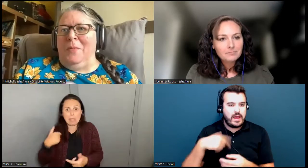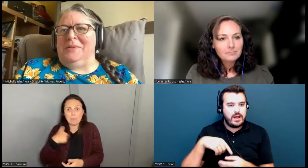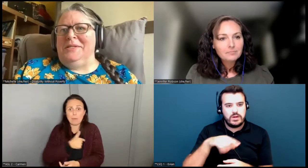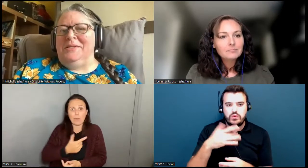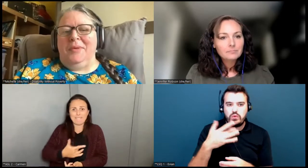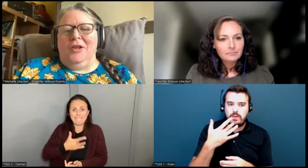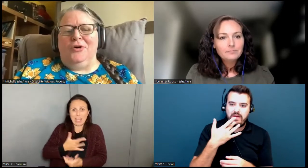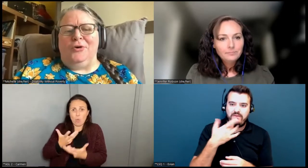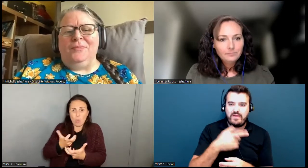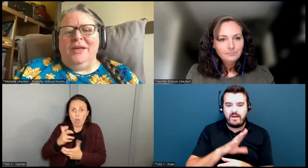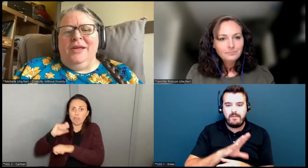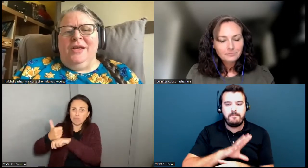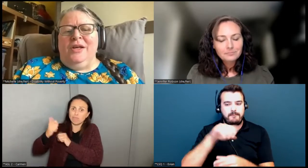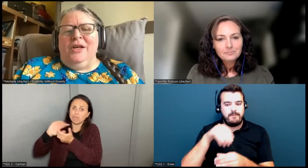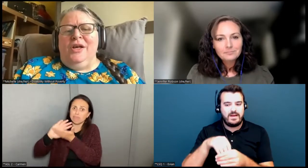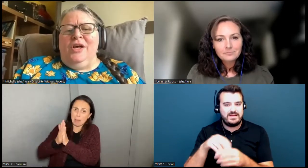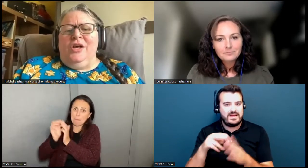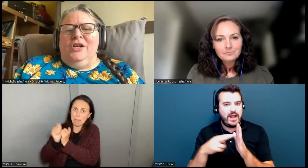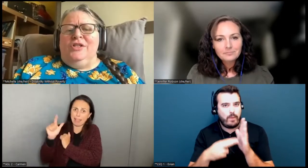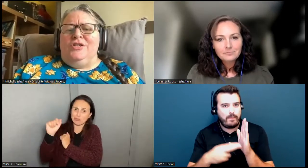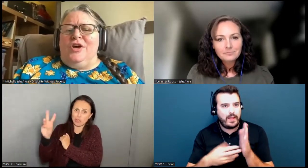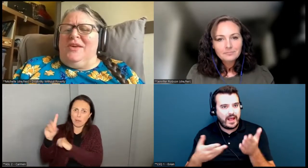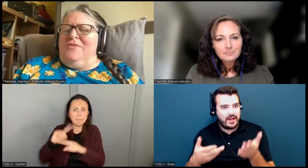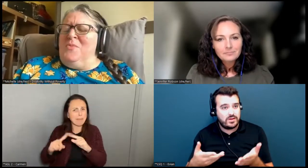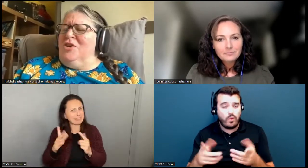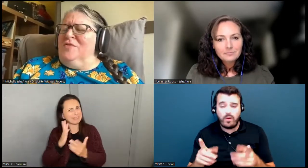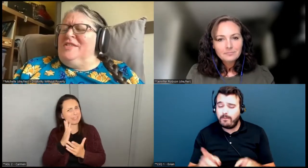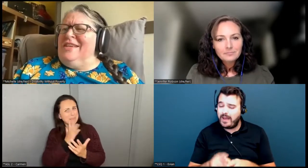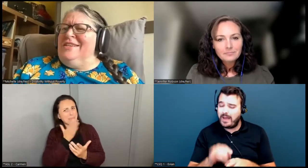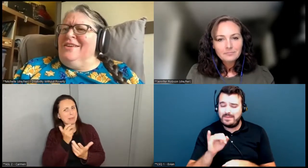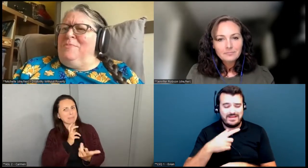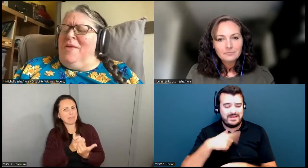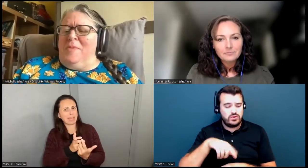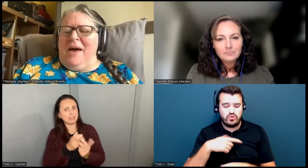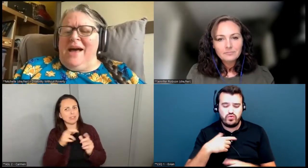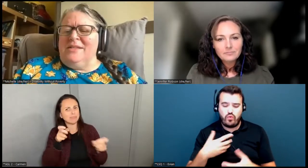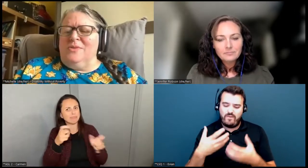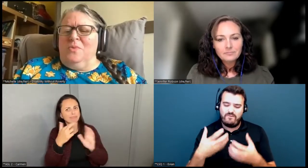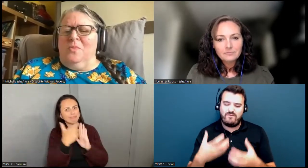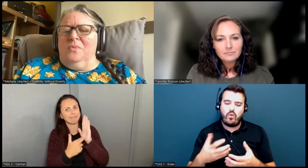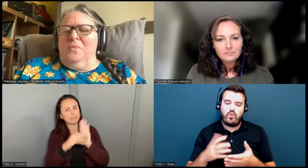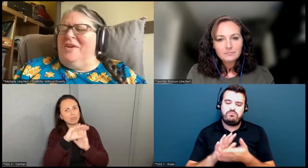WANT IT TO BE LAW. SO GIVEN WHAT YOU HAVE SEEN IN THE PAST, WHAT